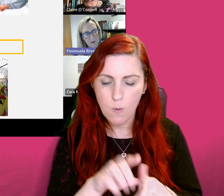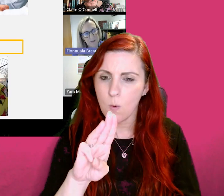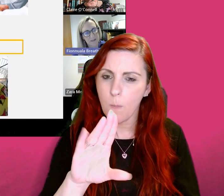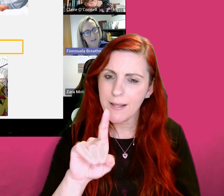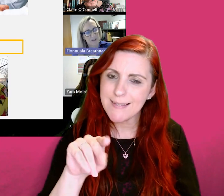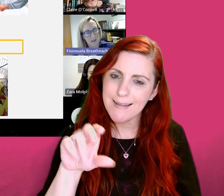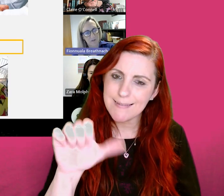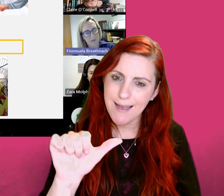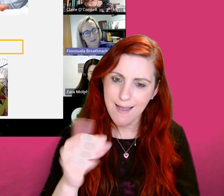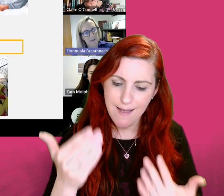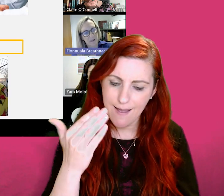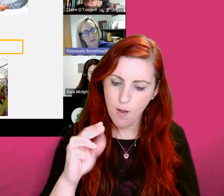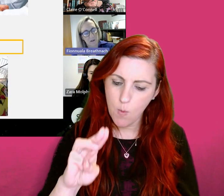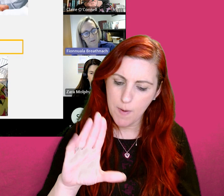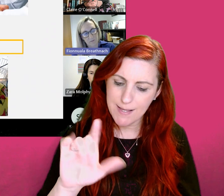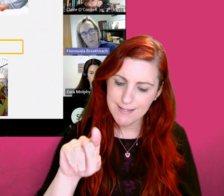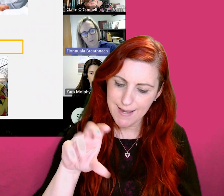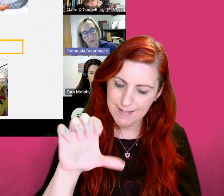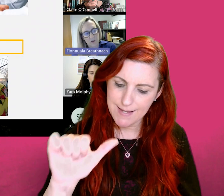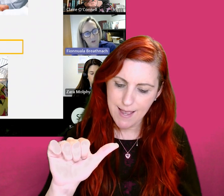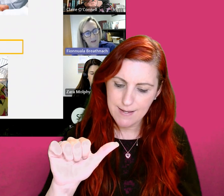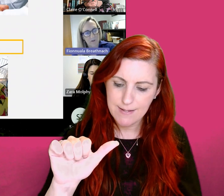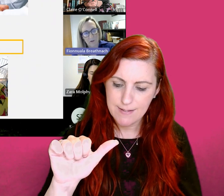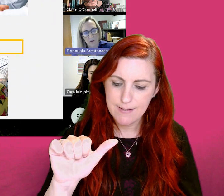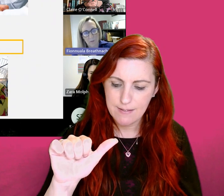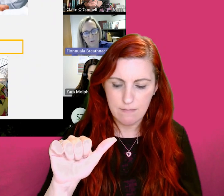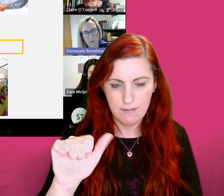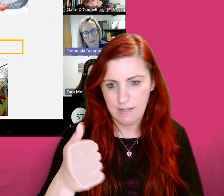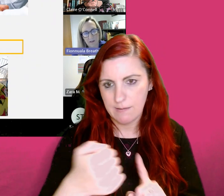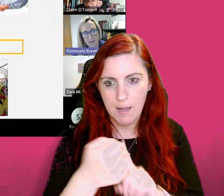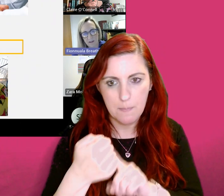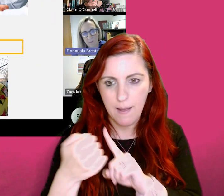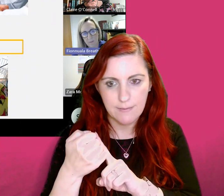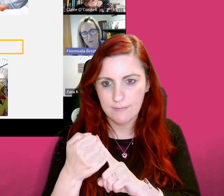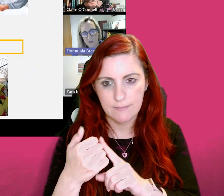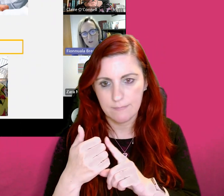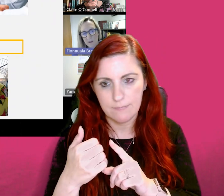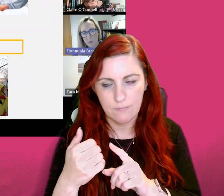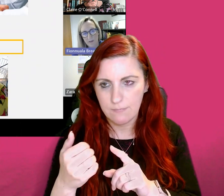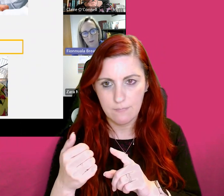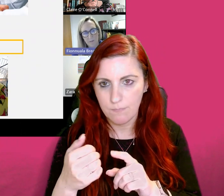how the placenta affects virtually every outcome of pregnancy and then macrosomia and what that